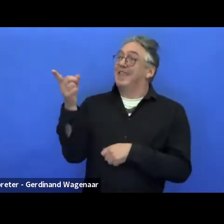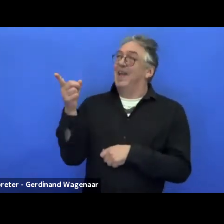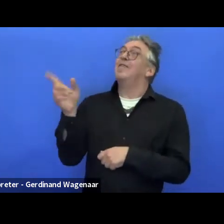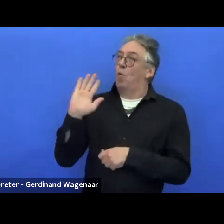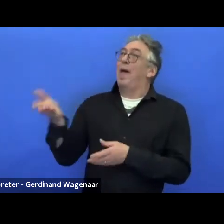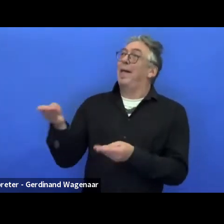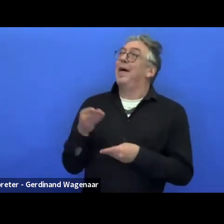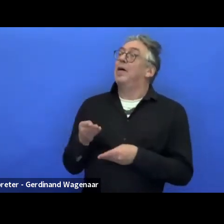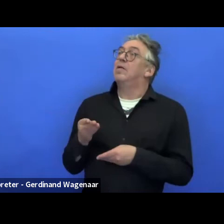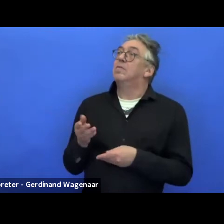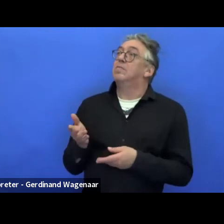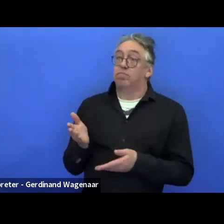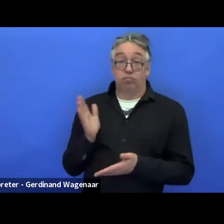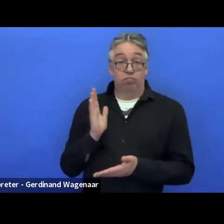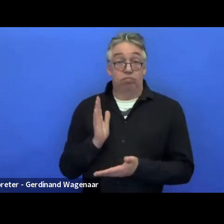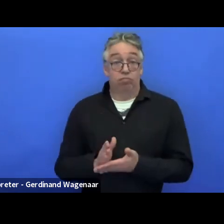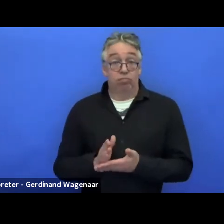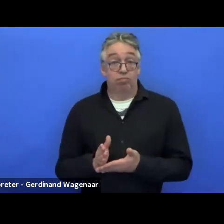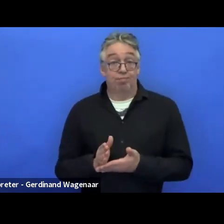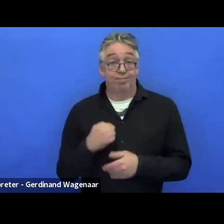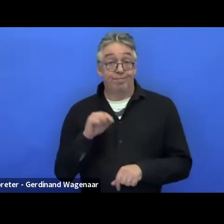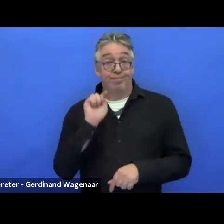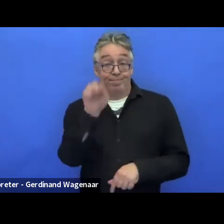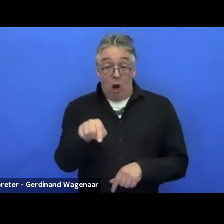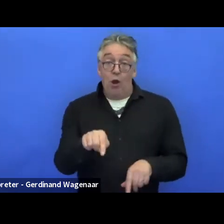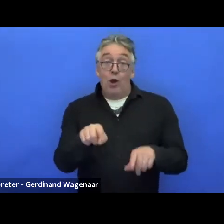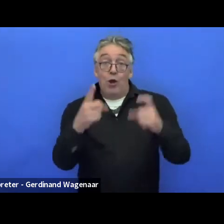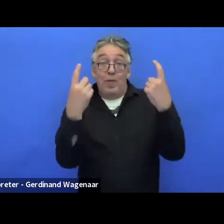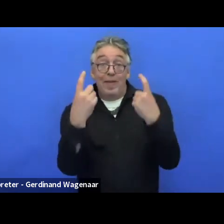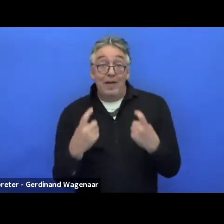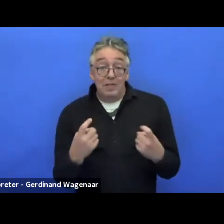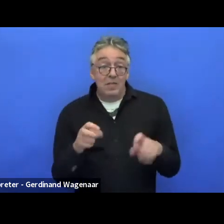when they were sitting the test and the measures put in place by EPSO